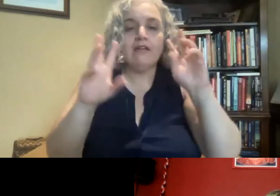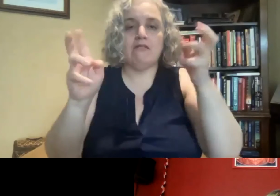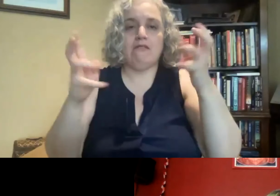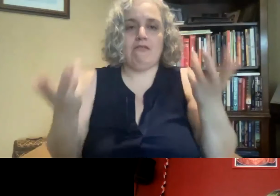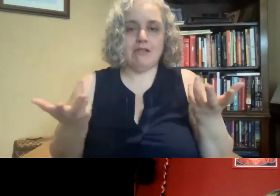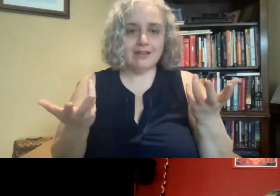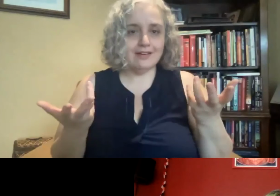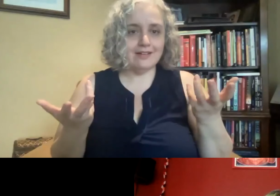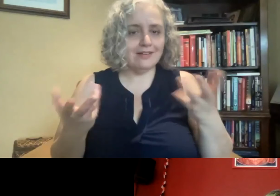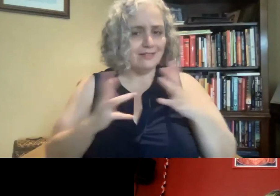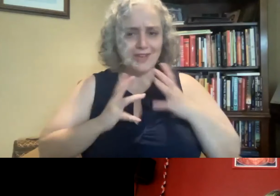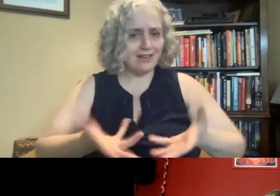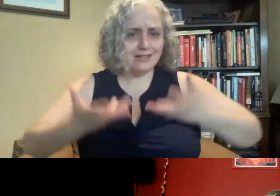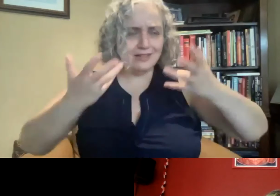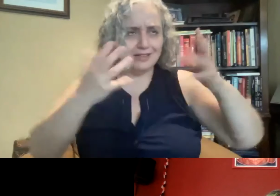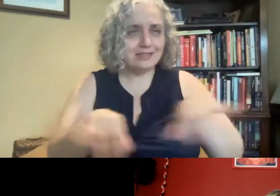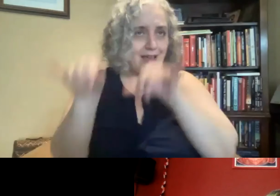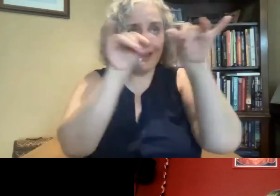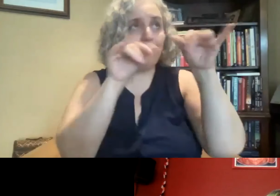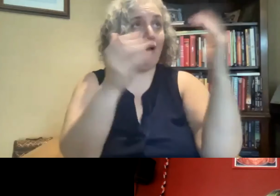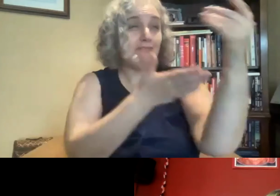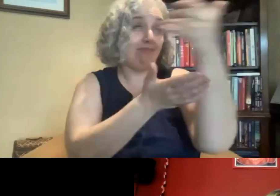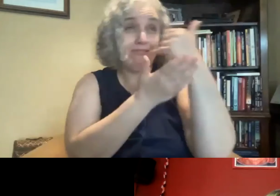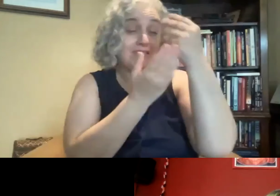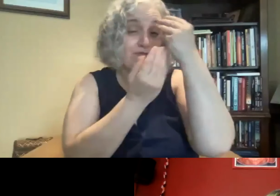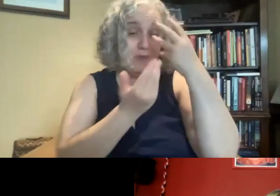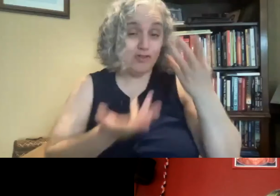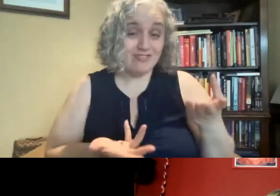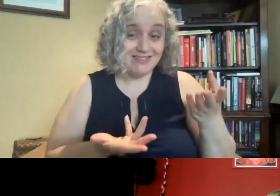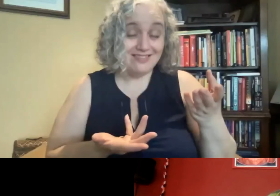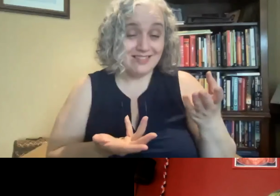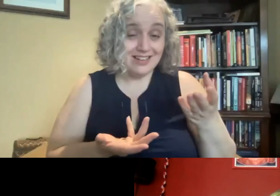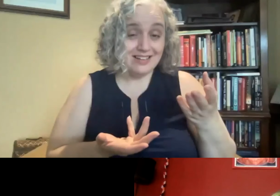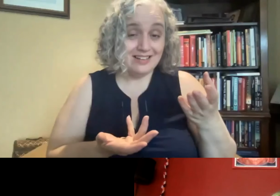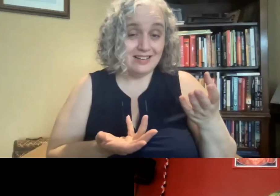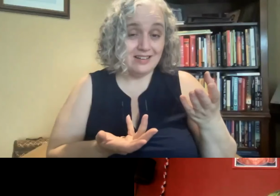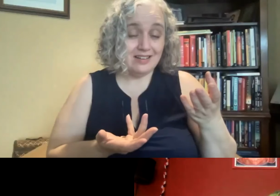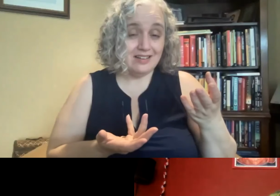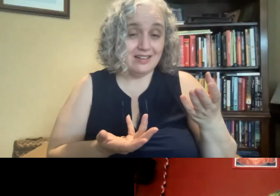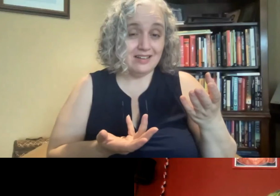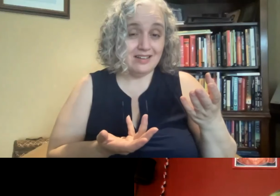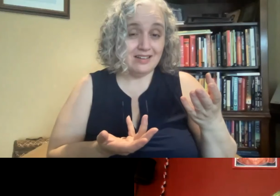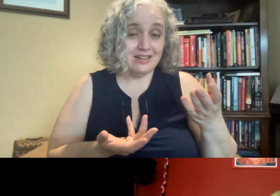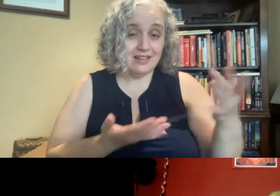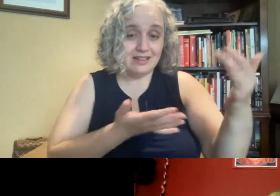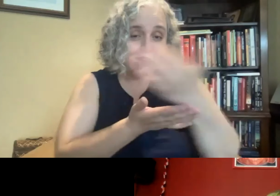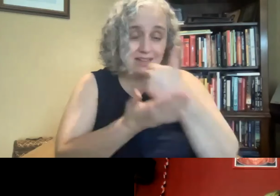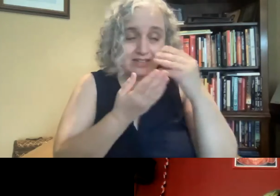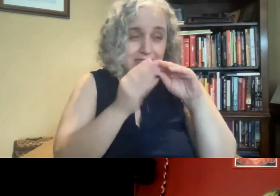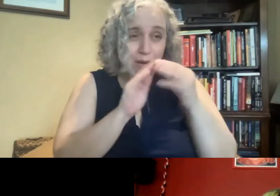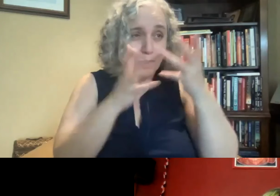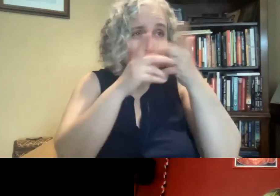Not do a thing, everybody is collecting data, but they're doing it differently and what are some of those? We can't even translate some of them